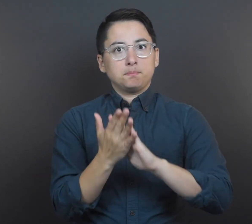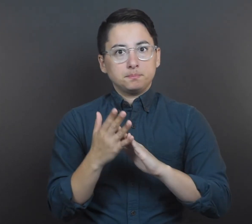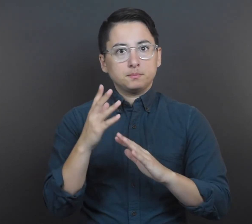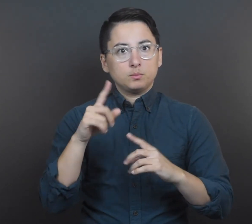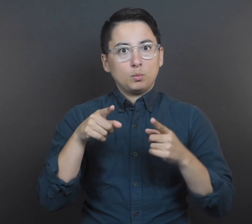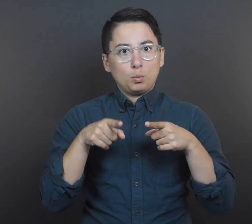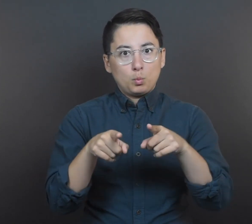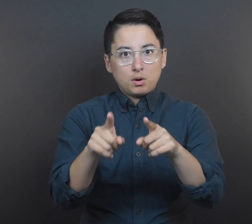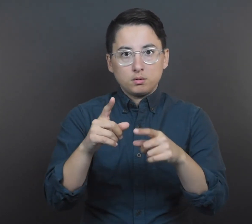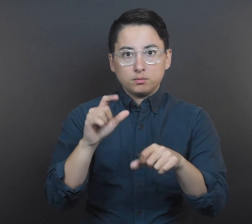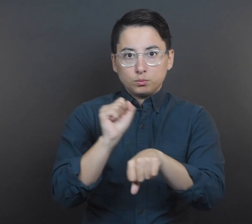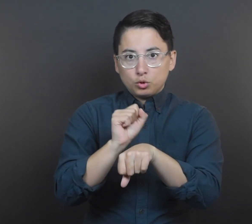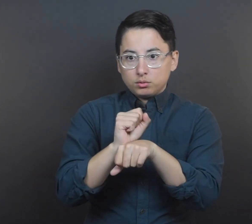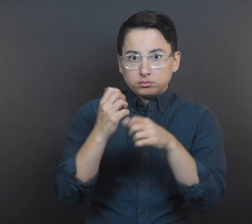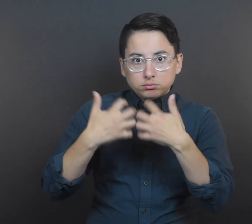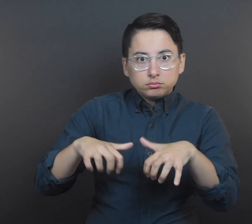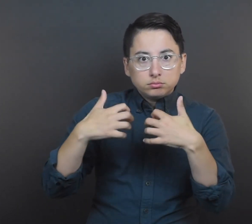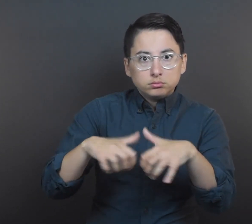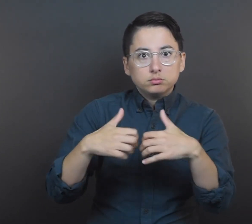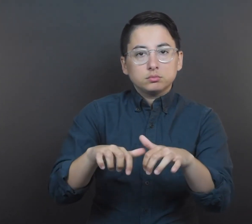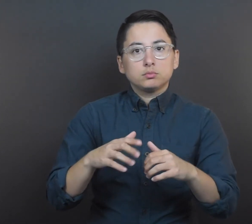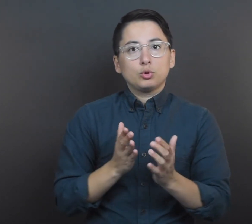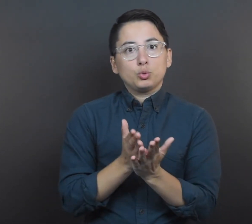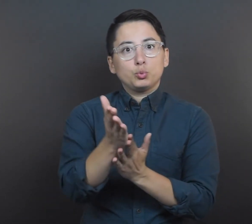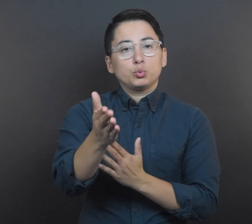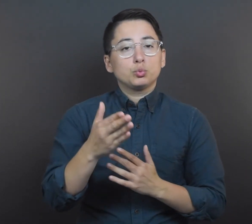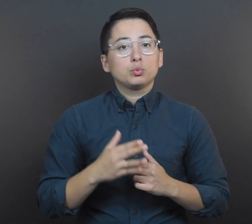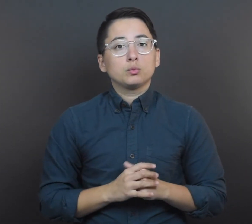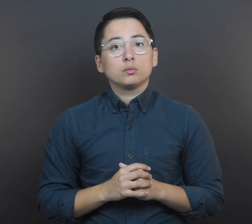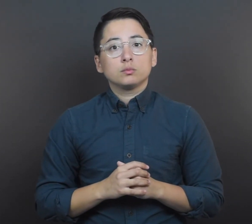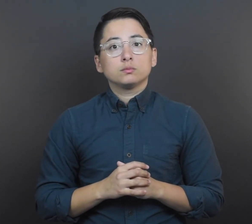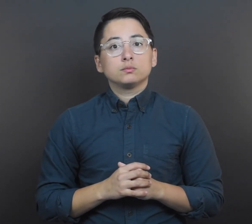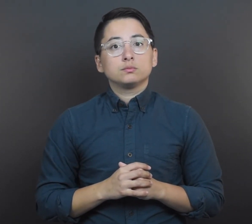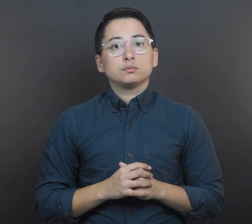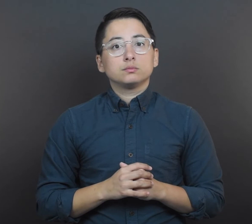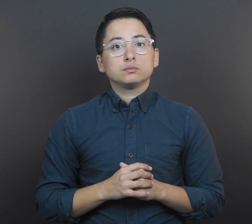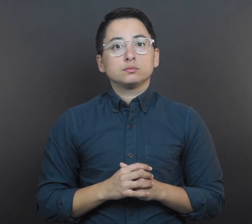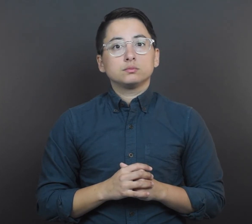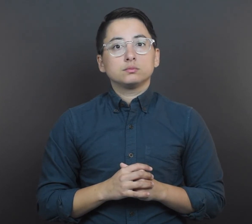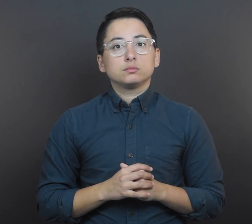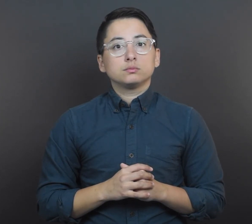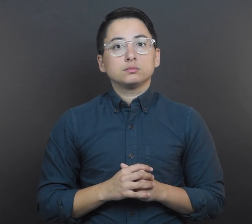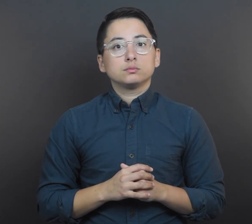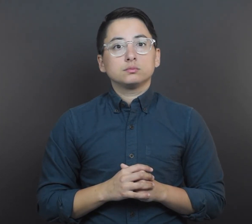You must be flexible and able to learn new things to support the team.